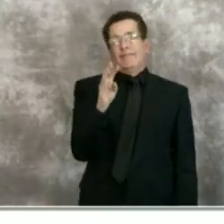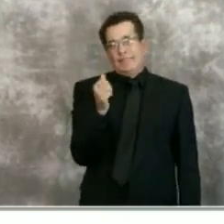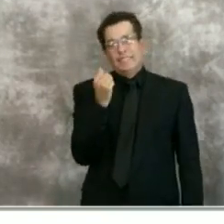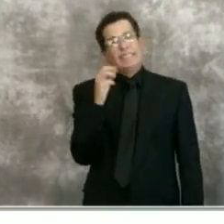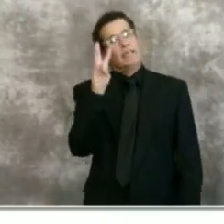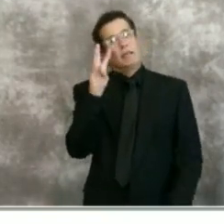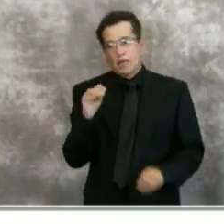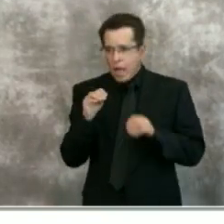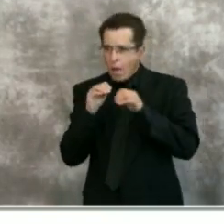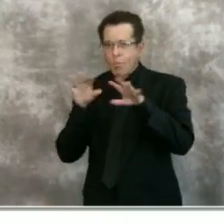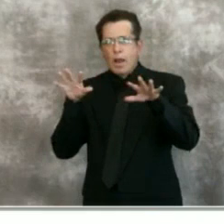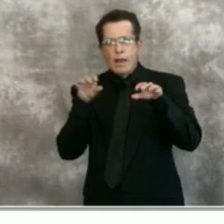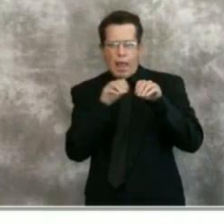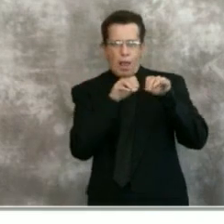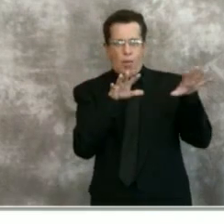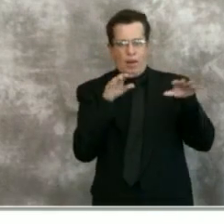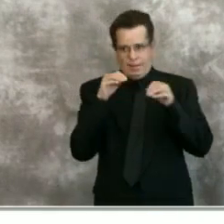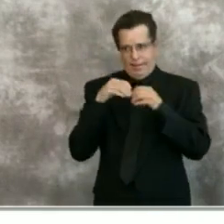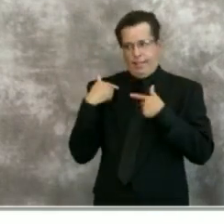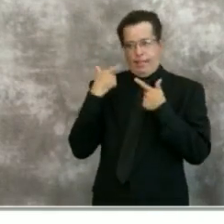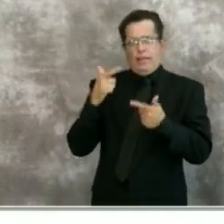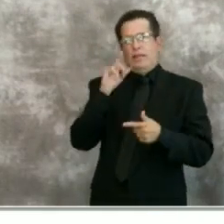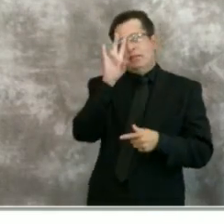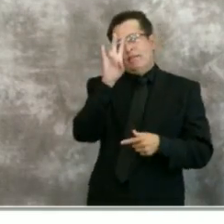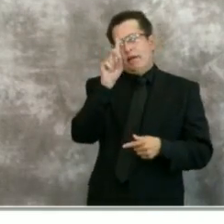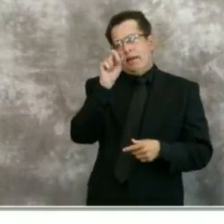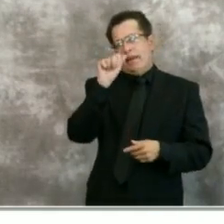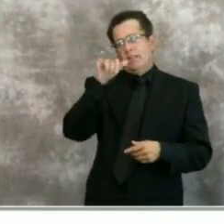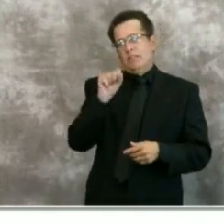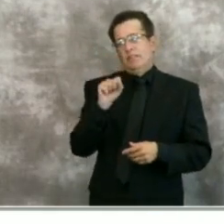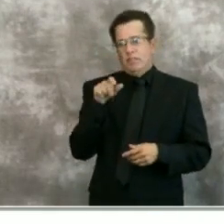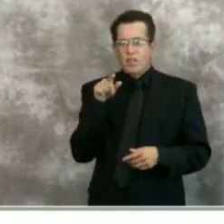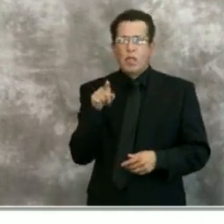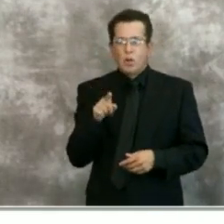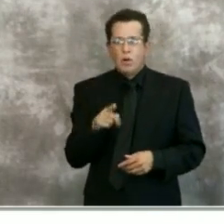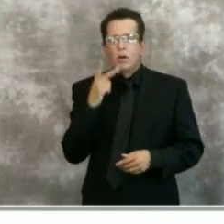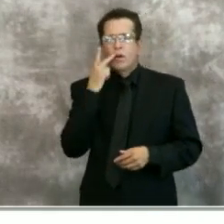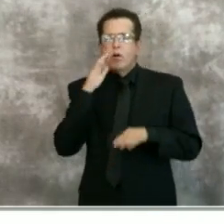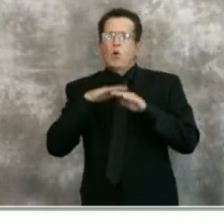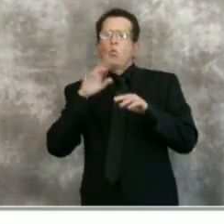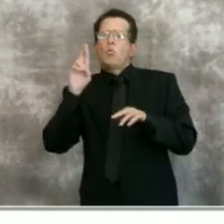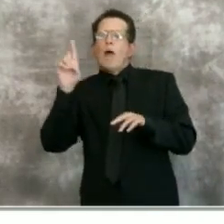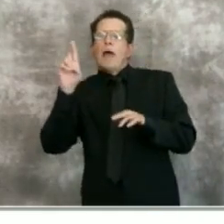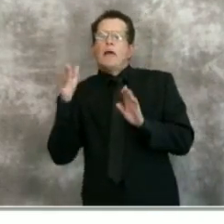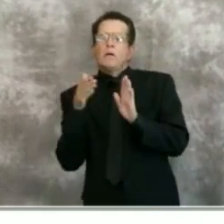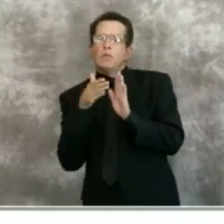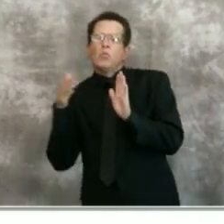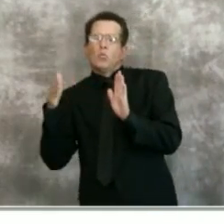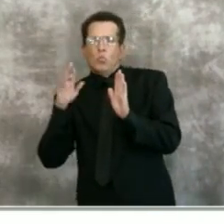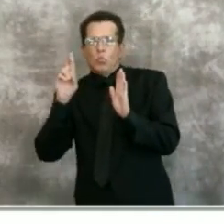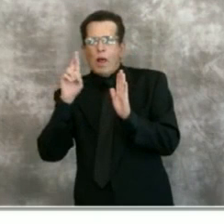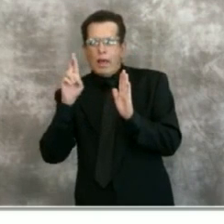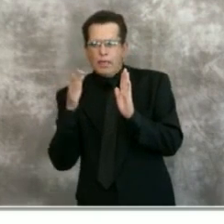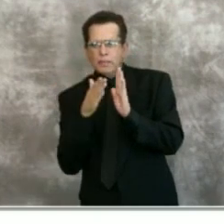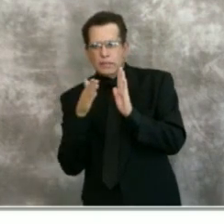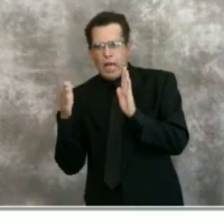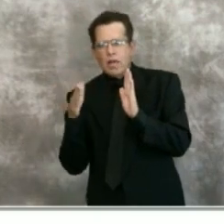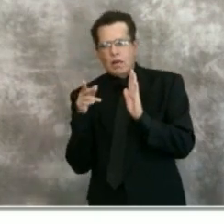SO THE SHADED AREA IS THE LAST 7 DAYS. AND WE HAVE A TOTAL OF 16. OUTBREAKS IN THE LAST 7